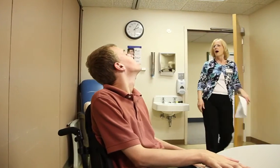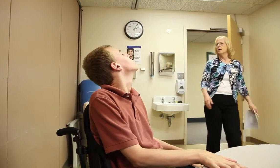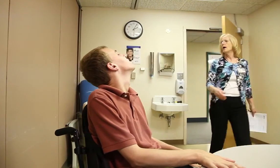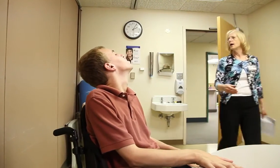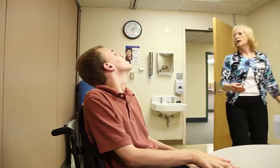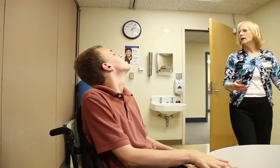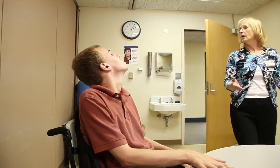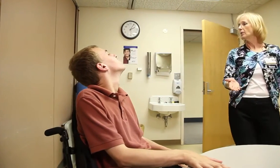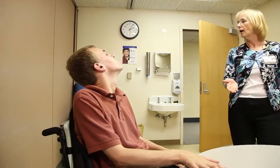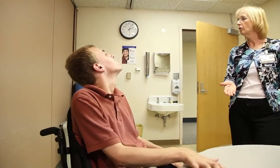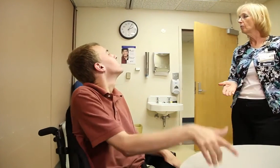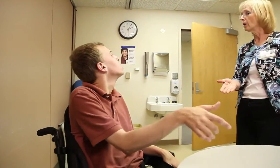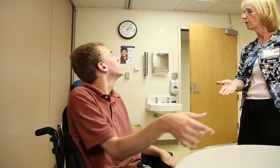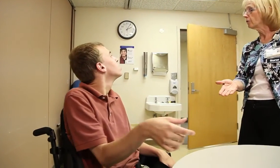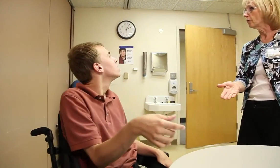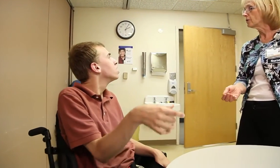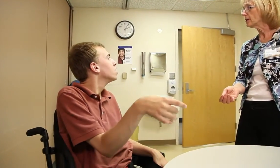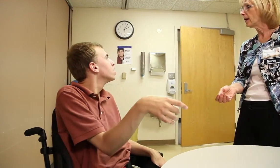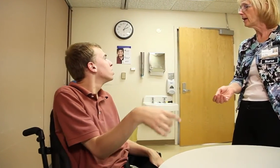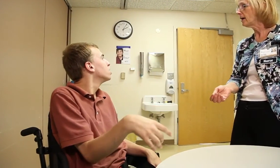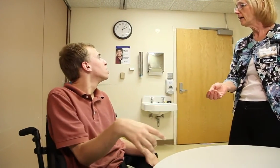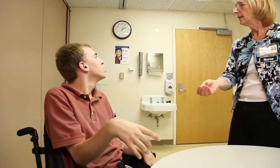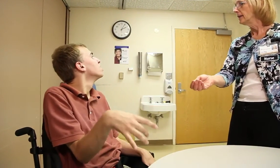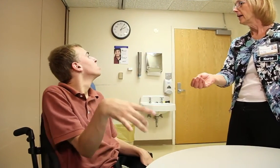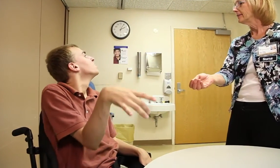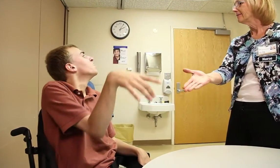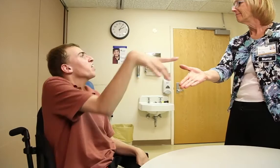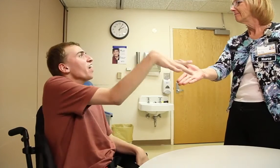I'm Anne. I'm Dr. Miller's nurse today.